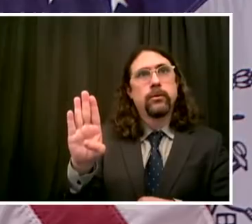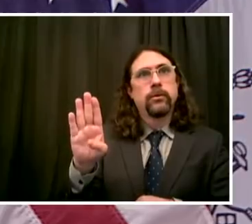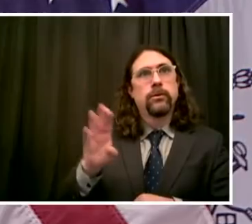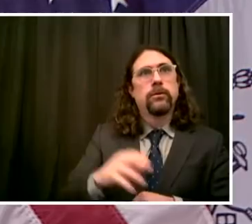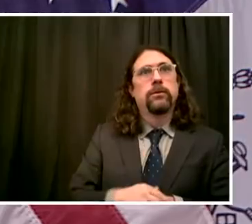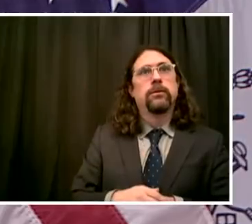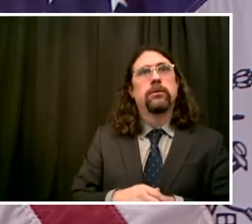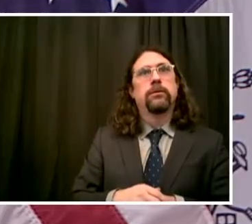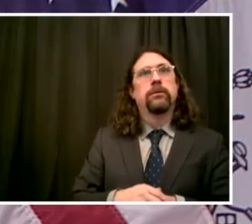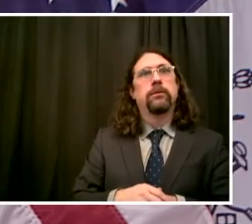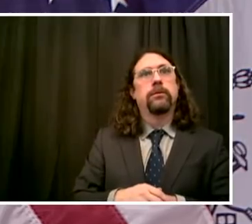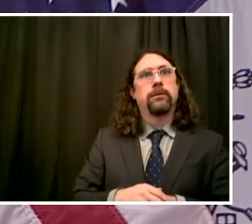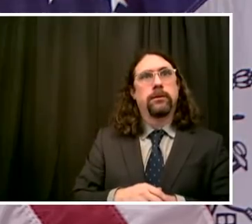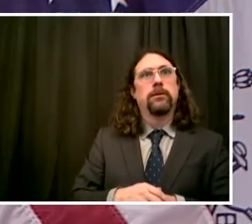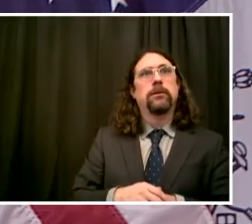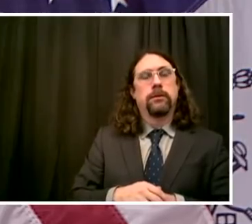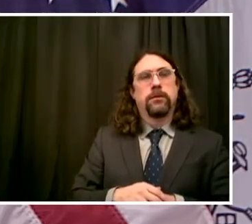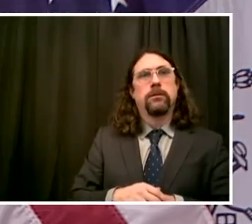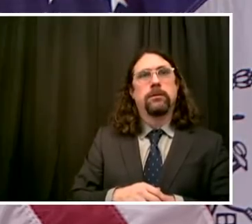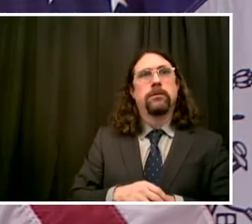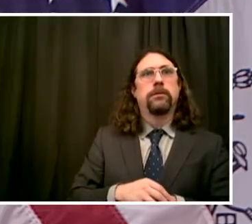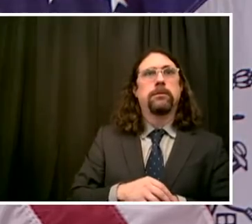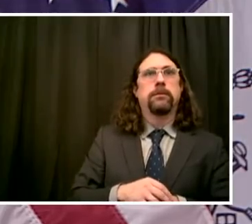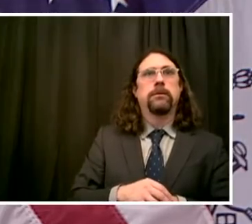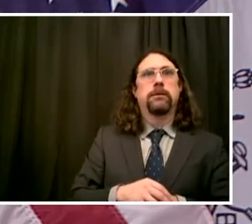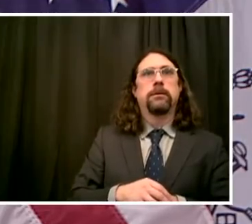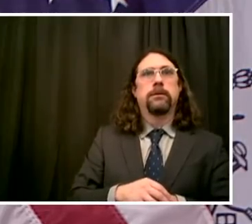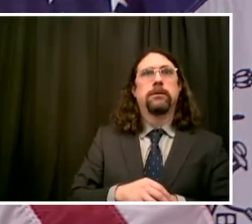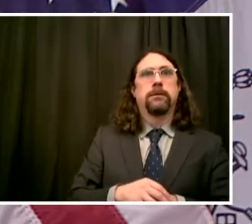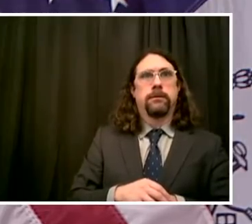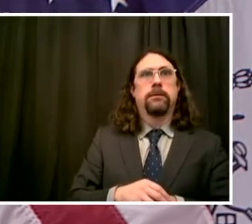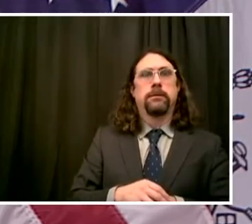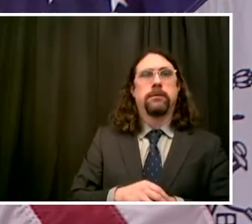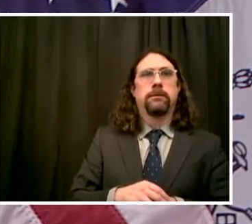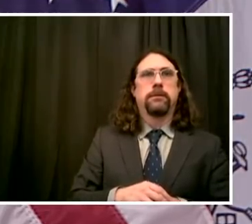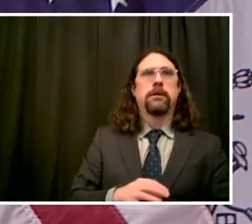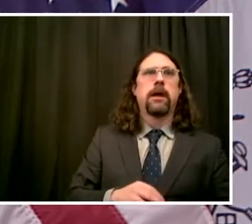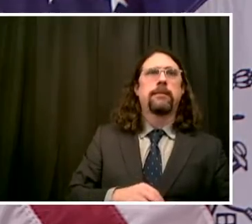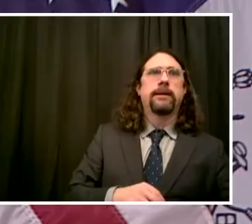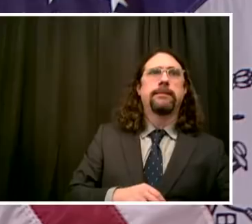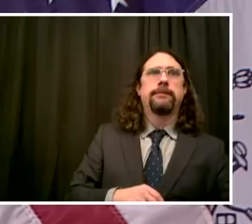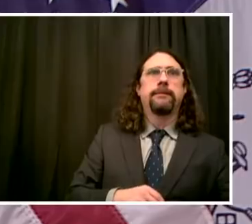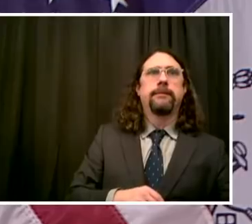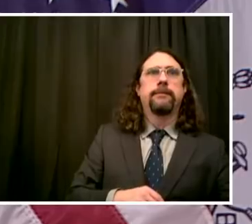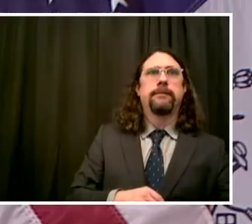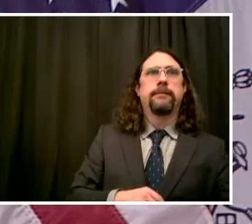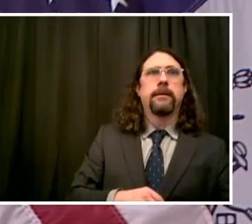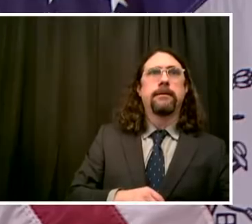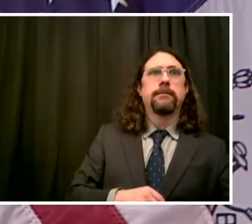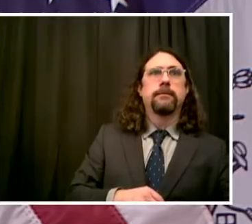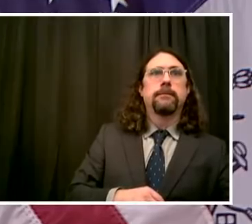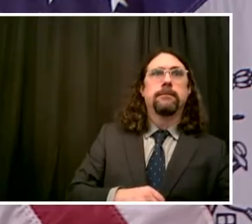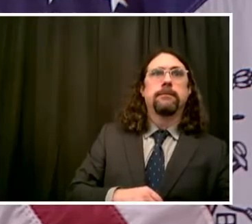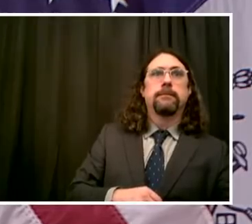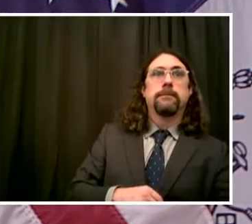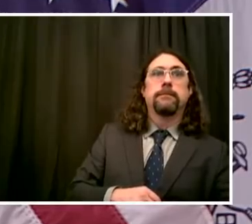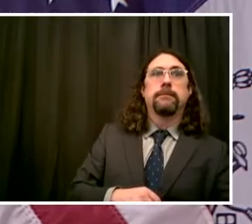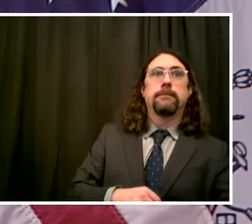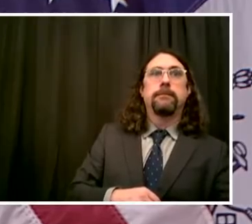WILLIAMSBURG. TWO PERPETRATORS RIPPED MASKS A OFF HEBS OF THE